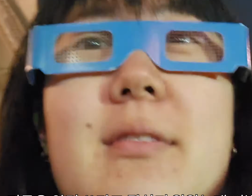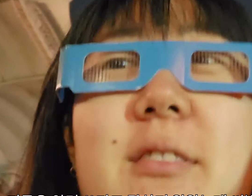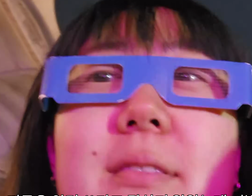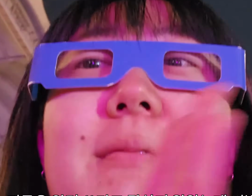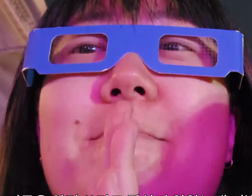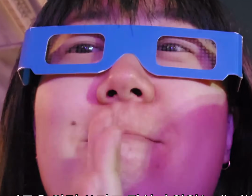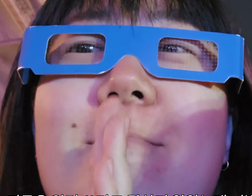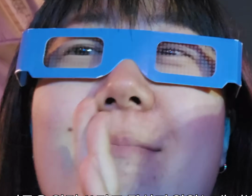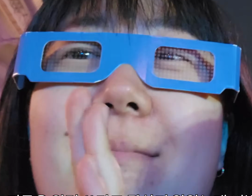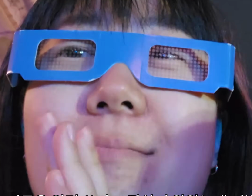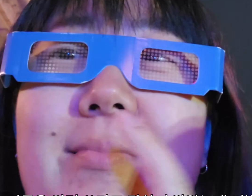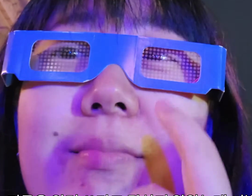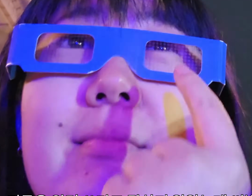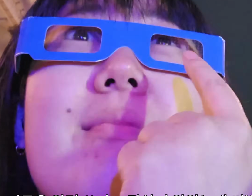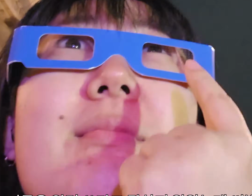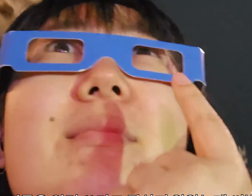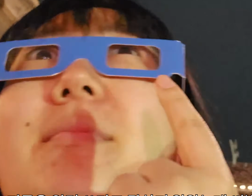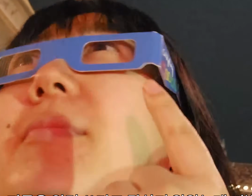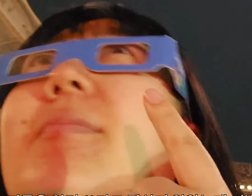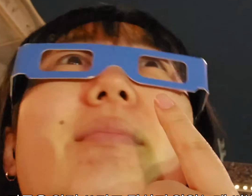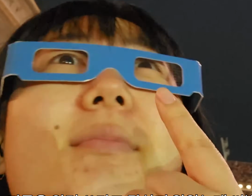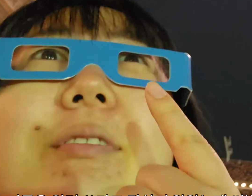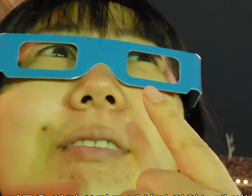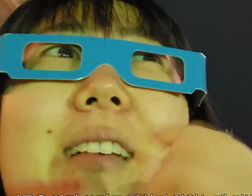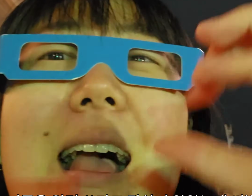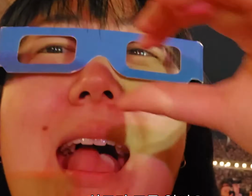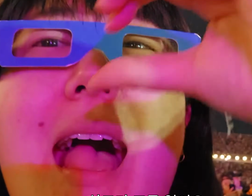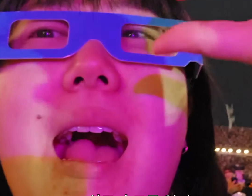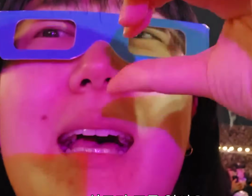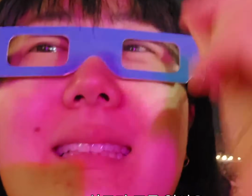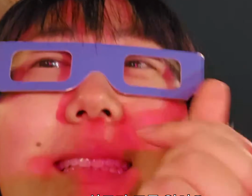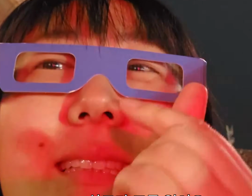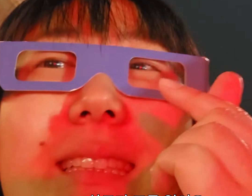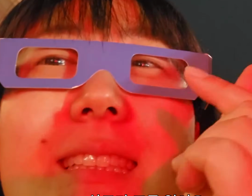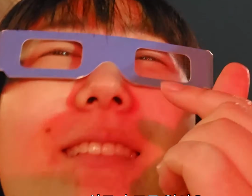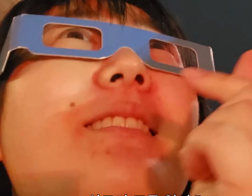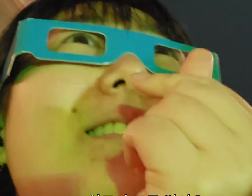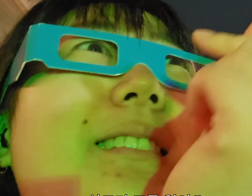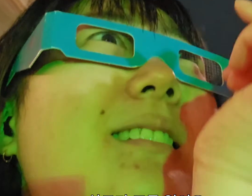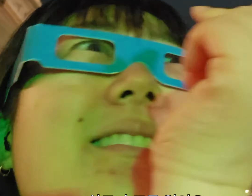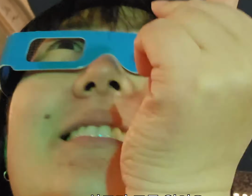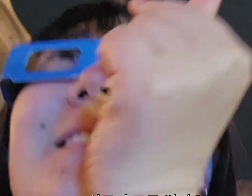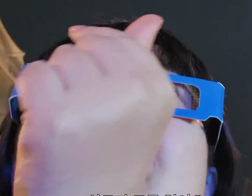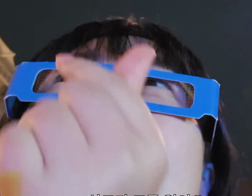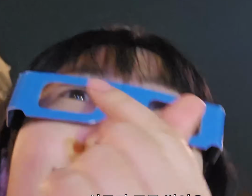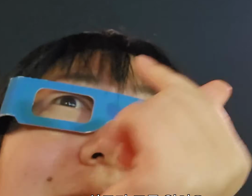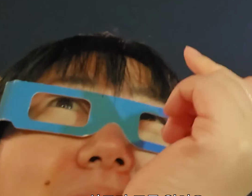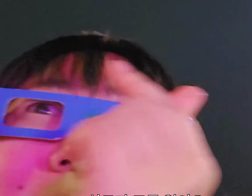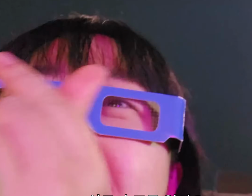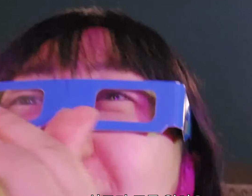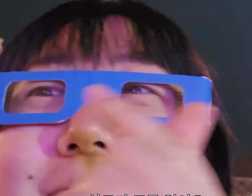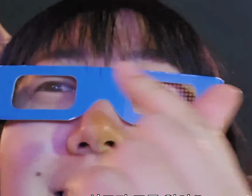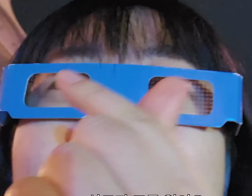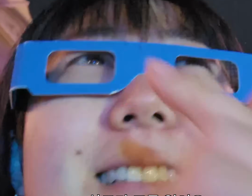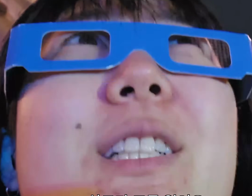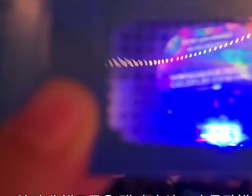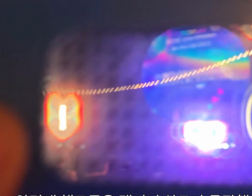I tried them on early just a few hearts appeared.